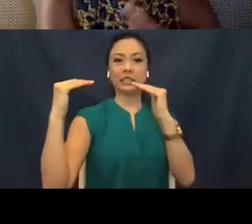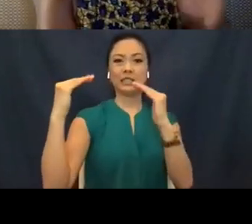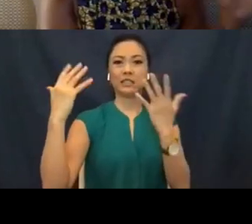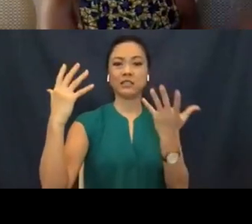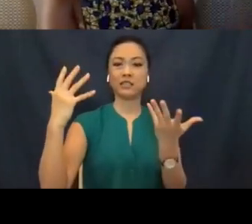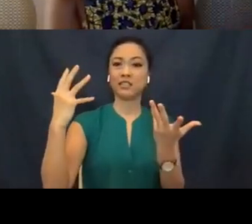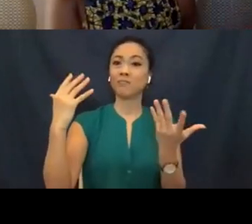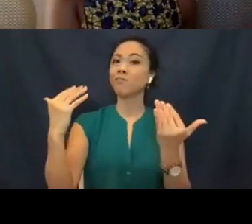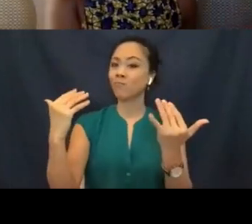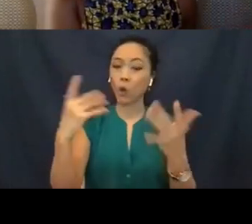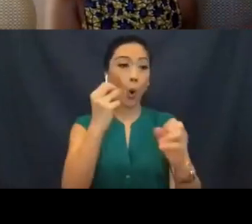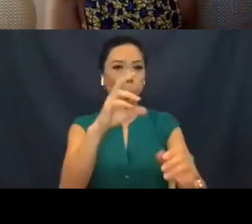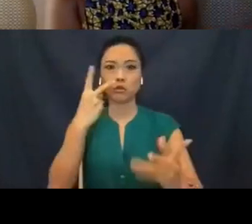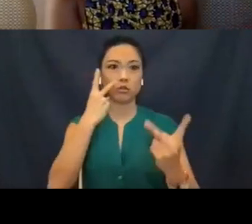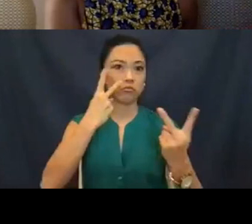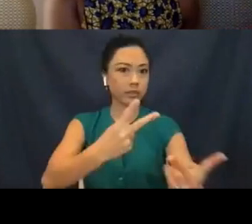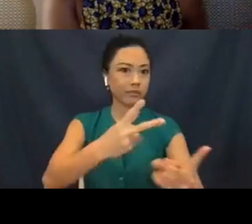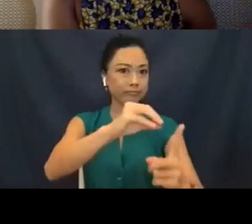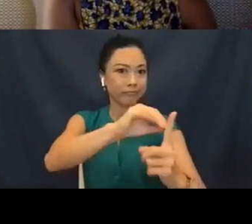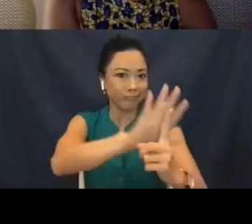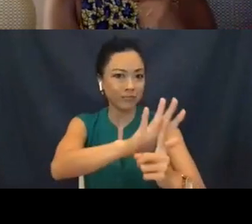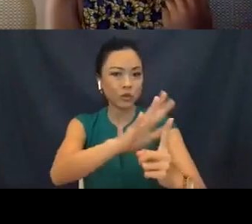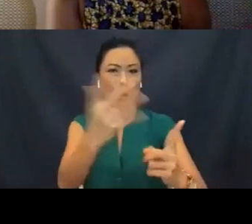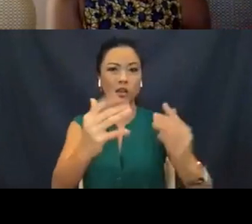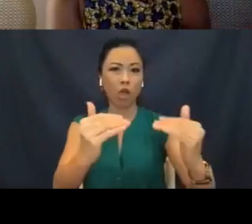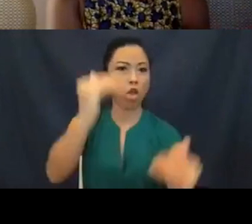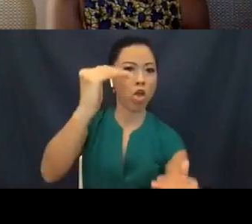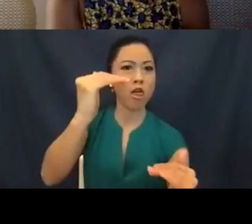whether we get over COVID-19 or not. To me, what that requires